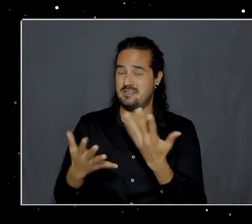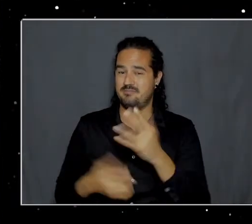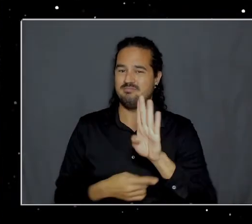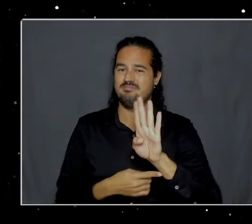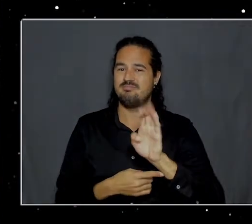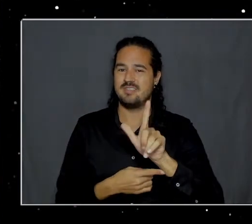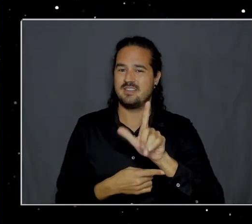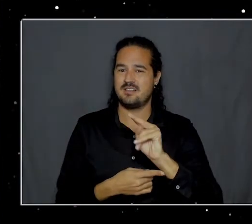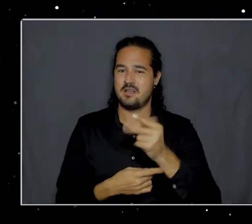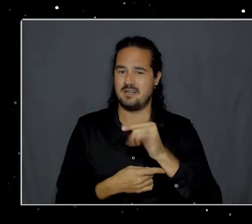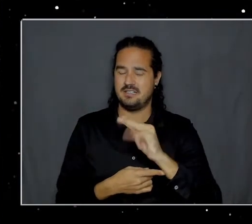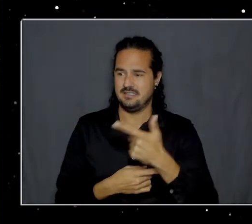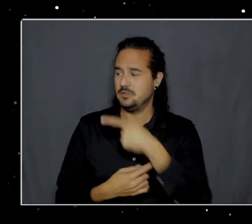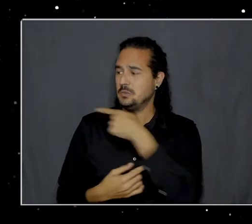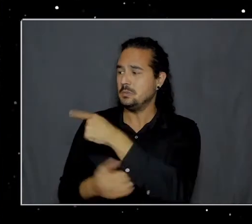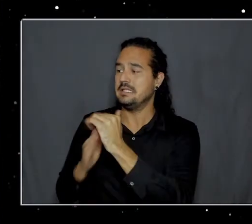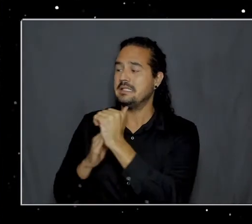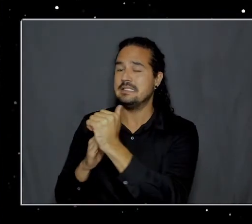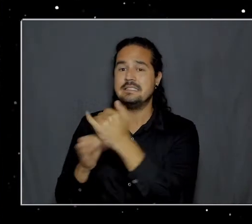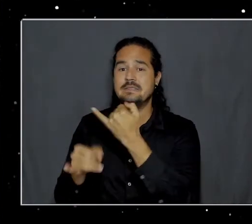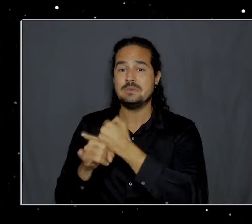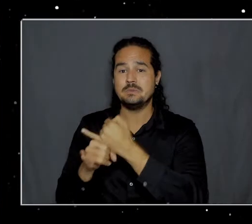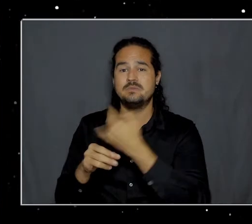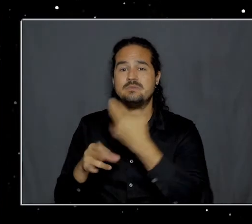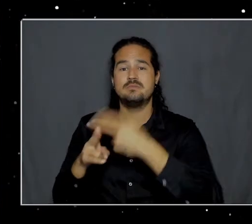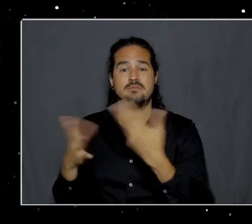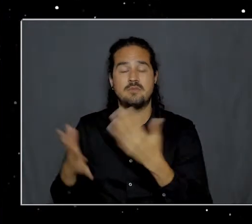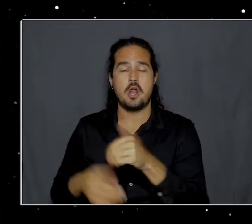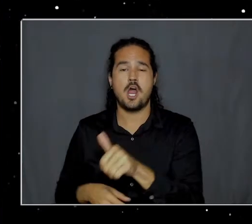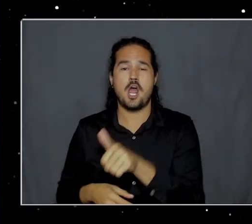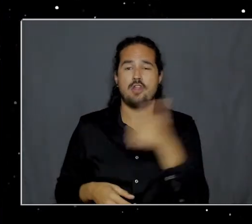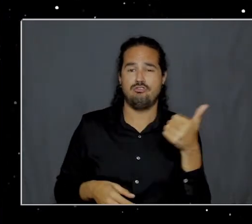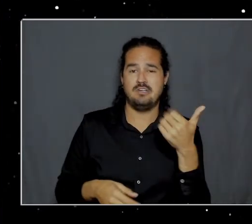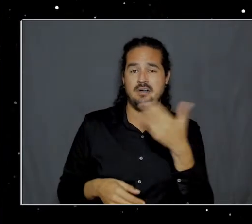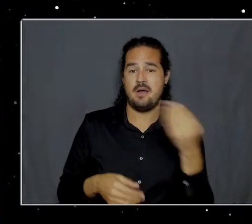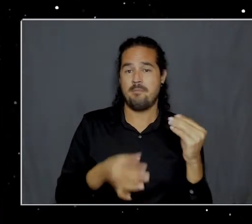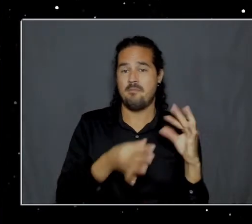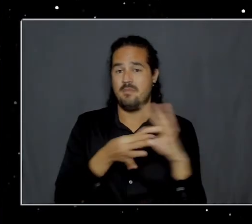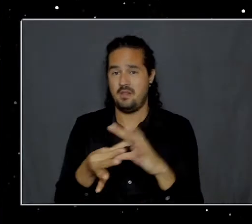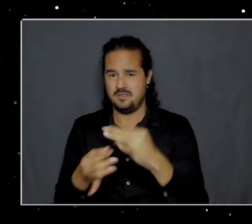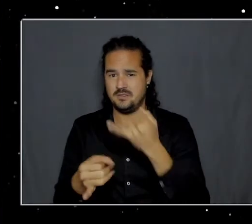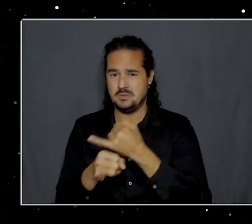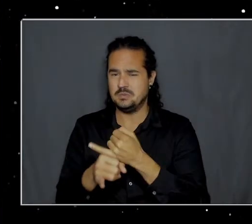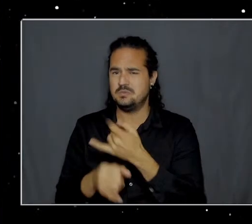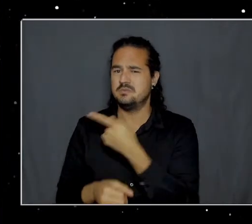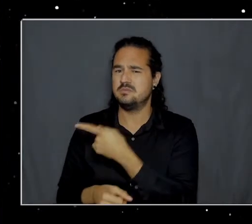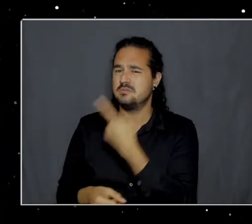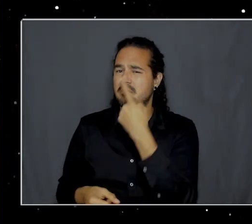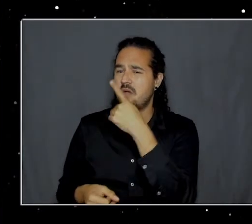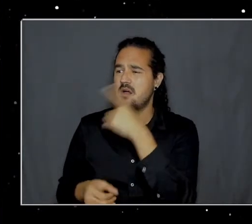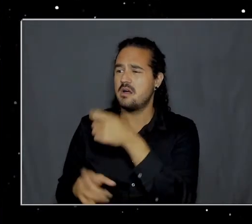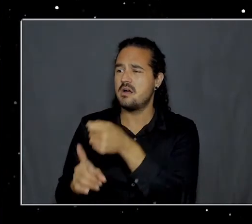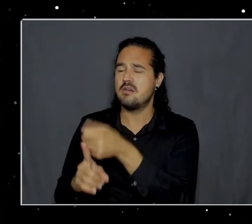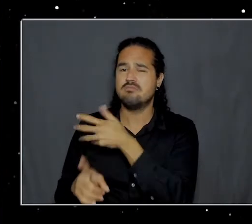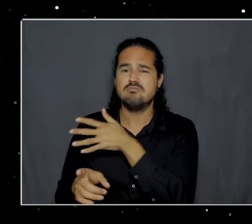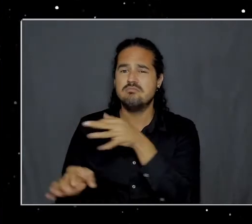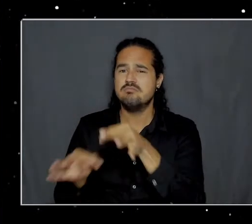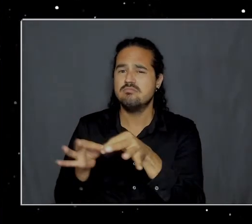AND YOU ALSO LEAD AN INSTITUTE CALLED THE OTHERING AND BELONGING INSTITUTE, SO I'D LOVE IF YOU COULD JUST START US OFF